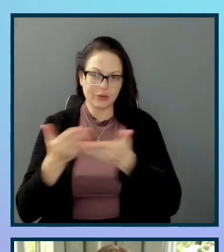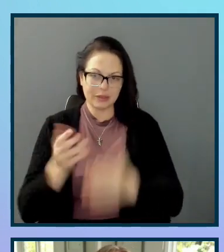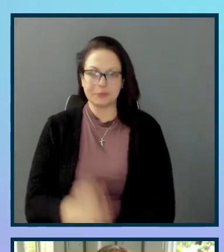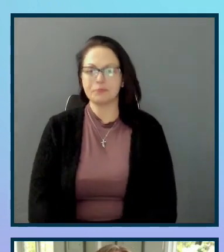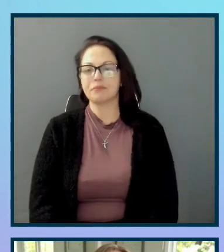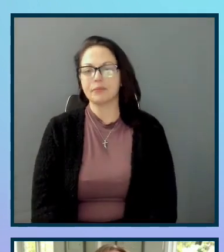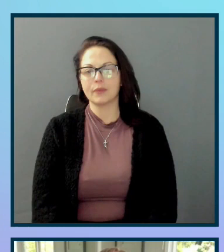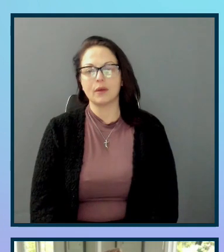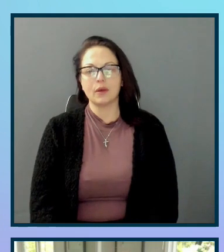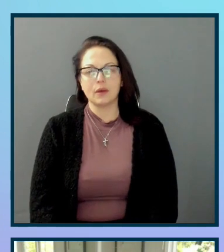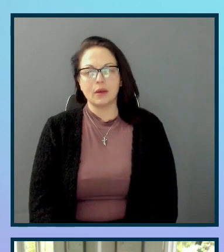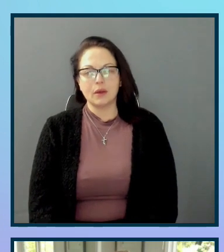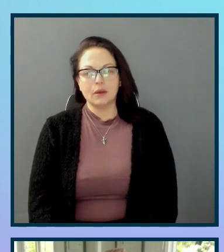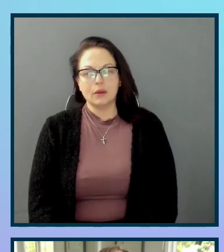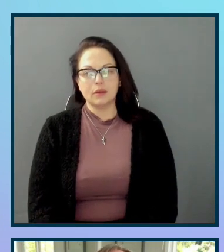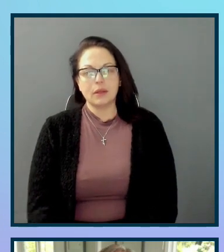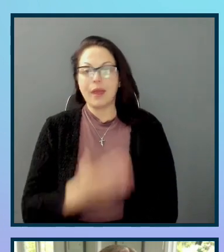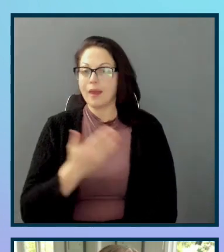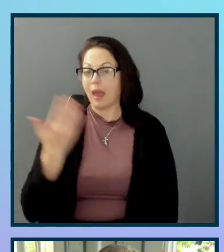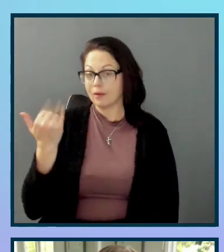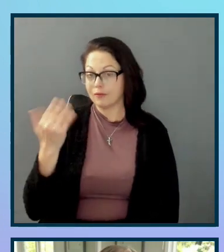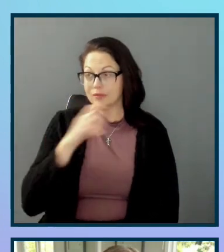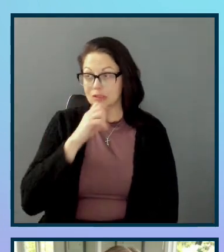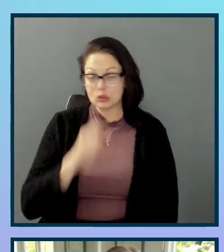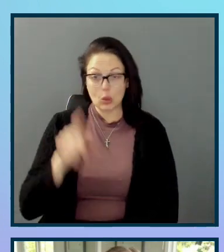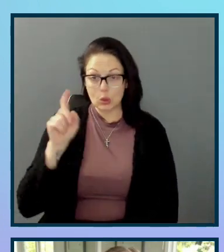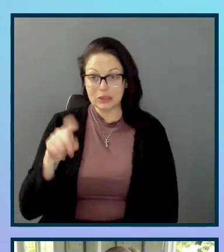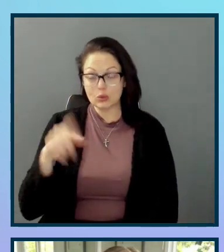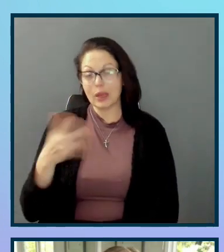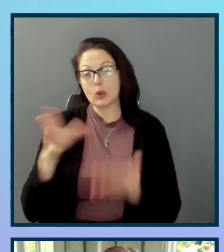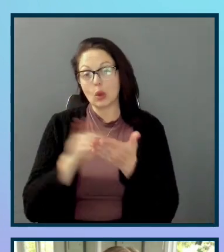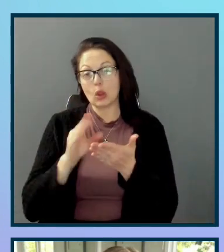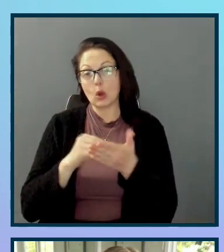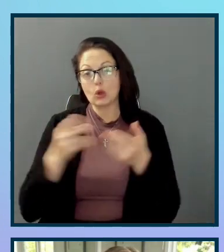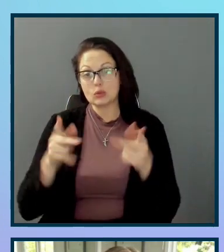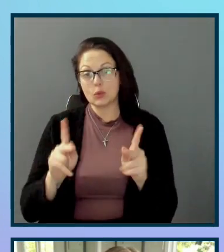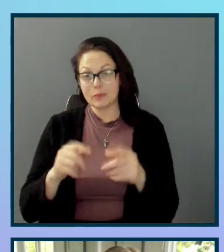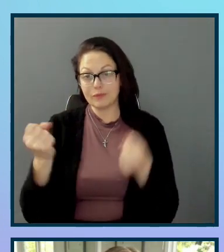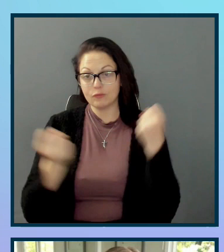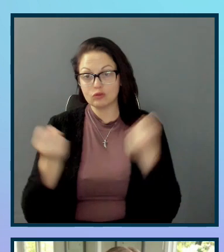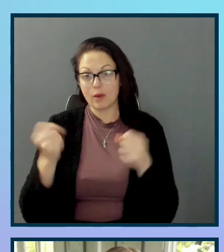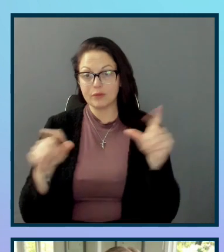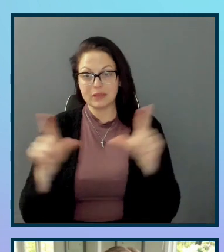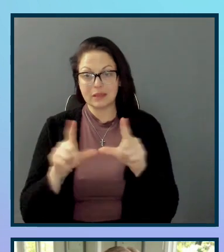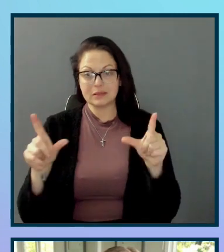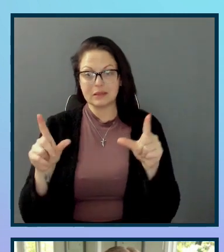and 15, you're gonna go get your learner's permit. So I go in and then I get hit with this test